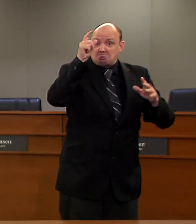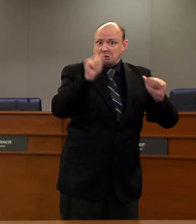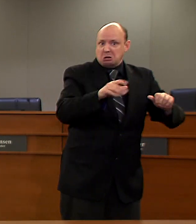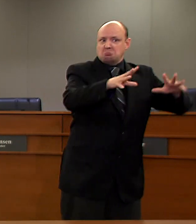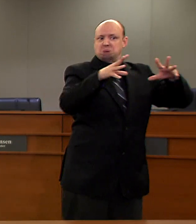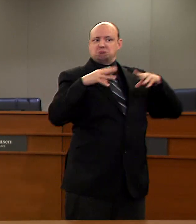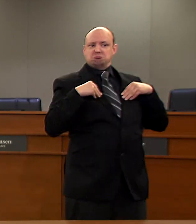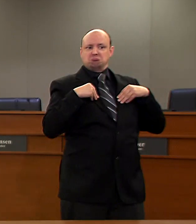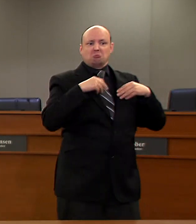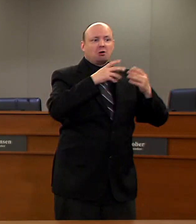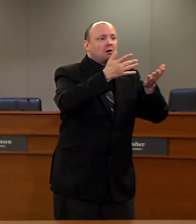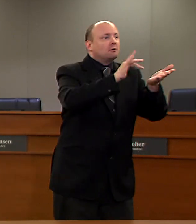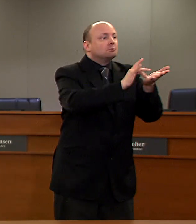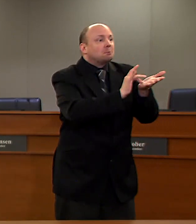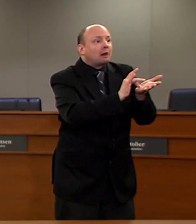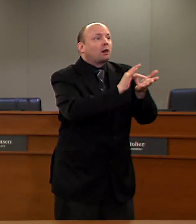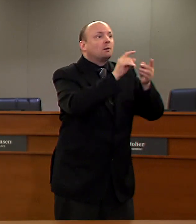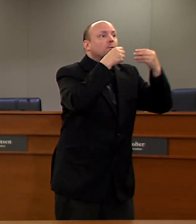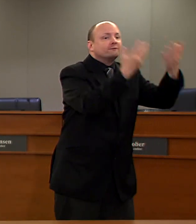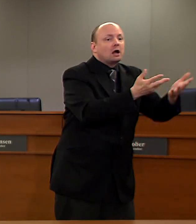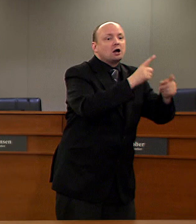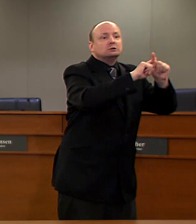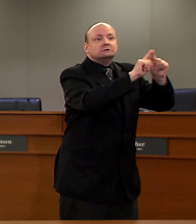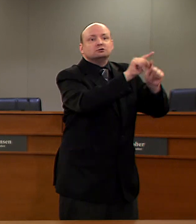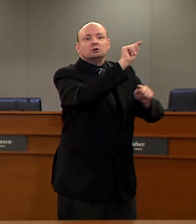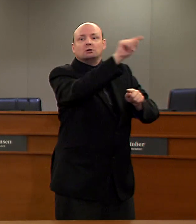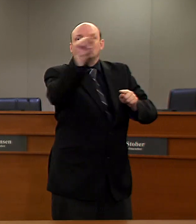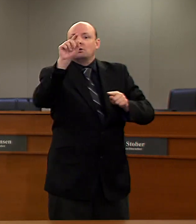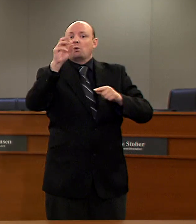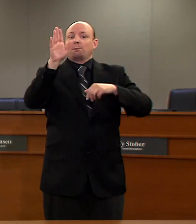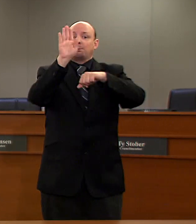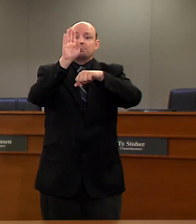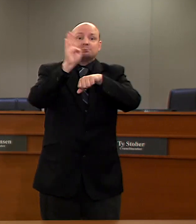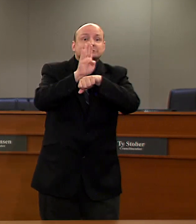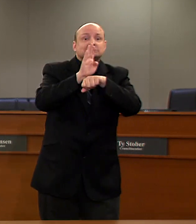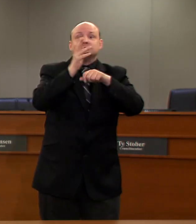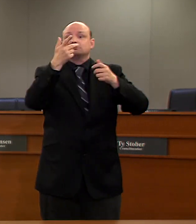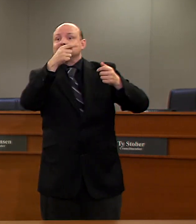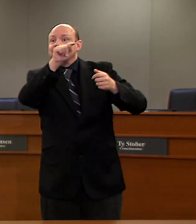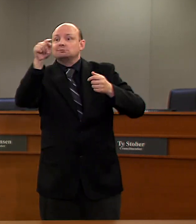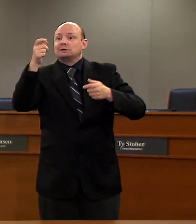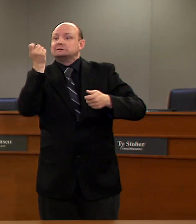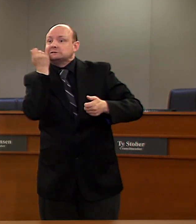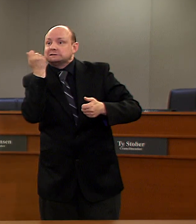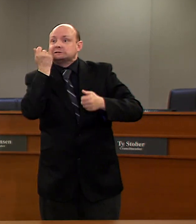for the following supplies: medical gloves, gowns, surgical